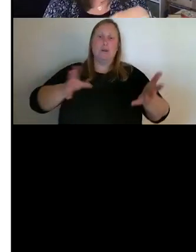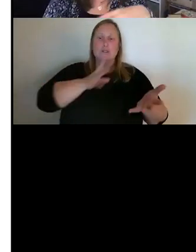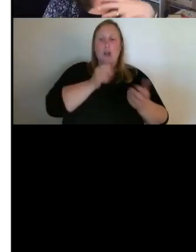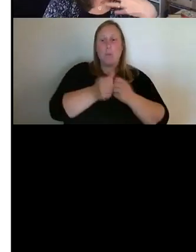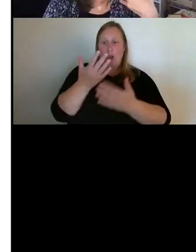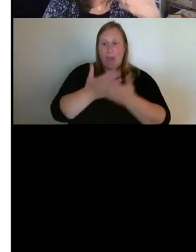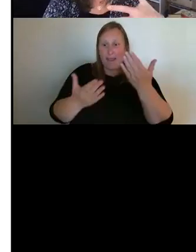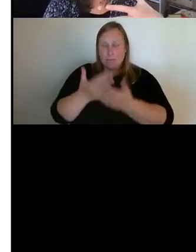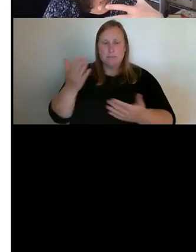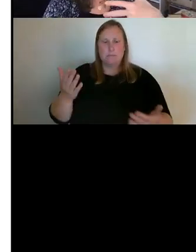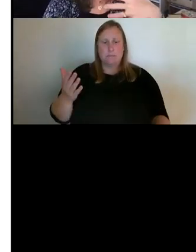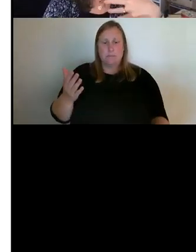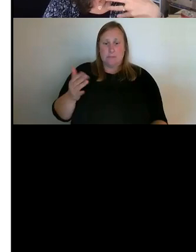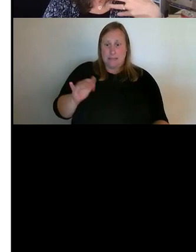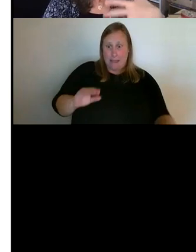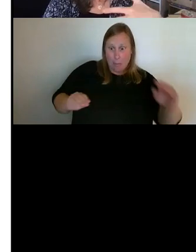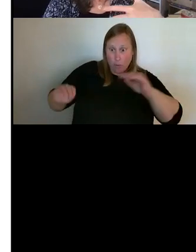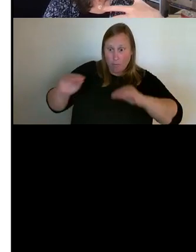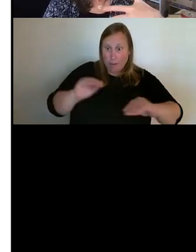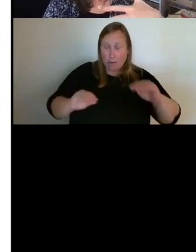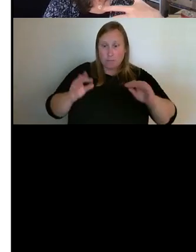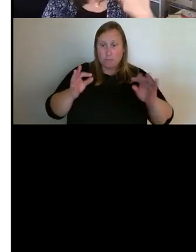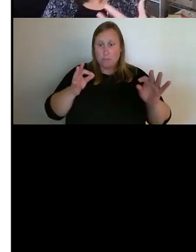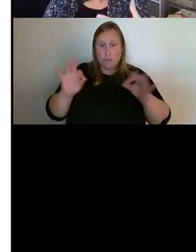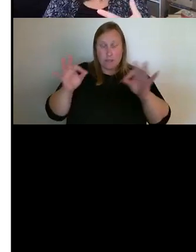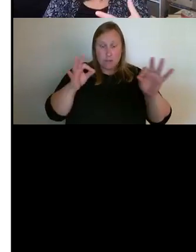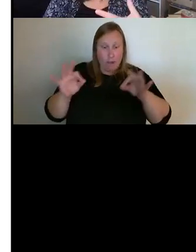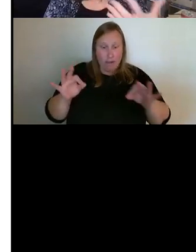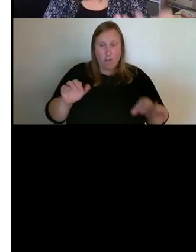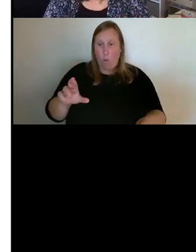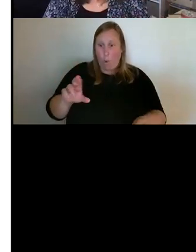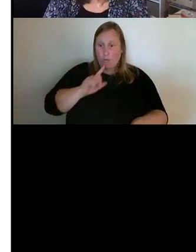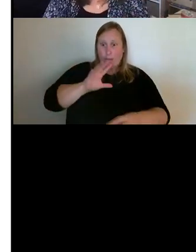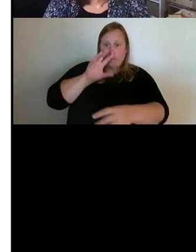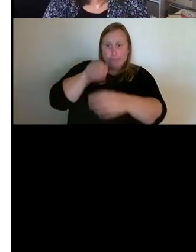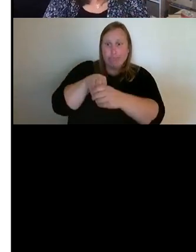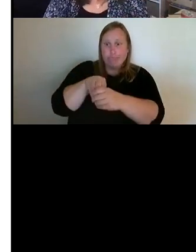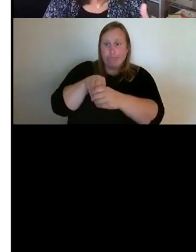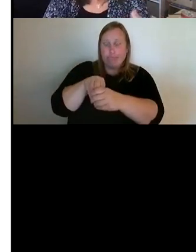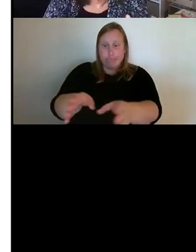Is that movement distracting or is it engaging? It depends on the person.